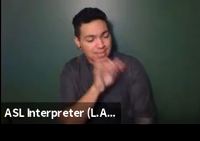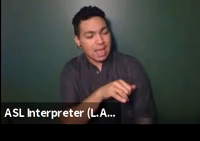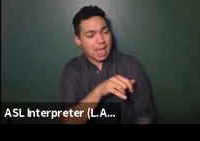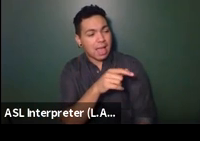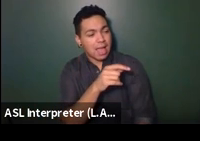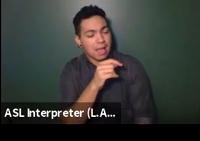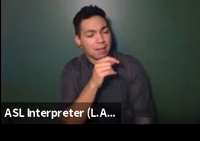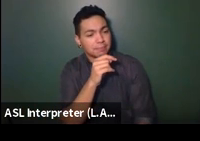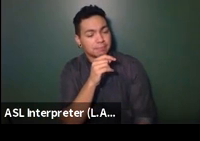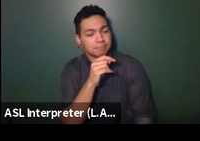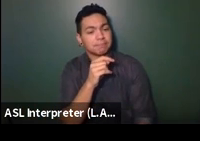ESD 189 - Amy Colburn: Yeah, so that was using the